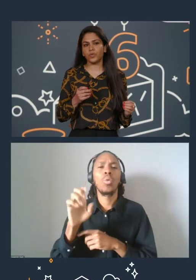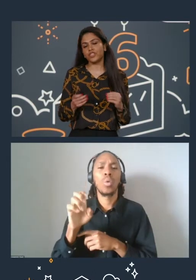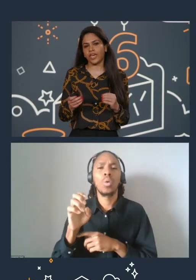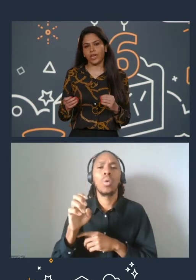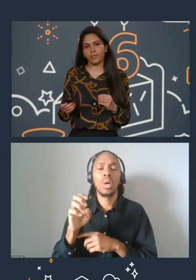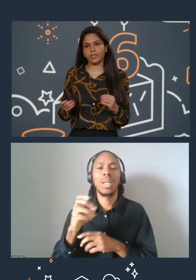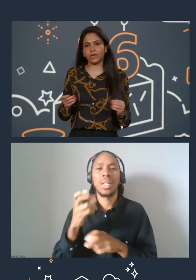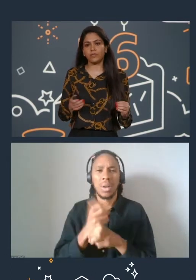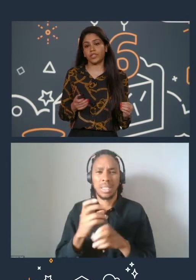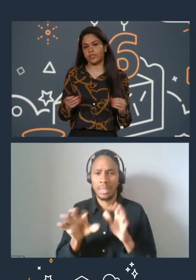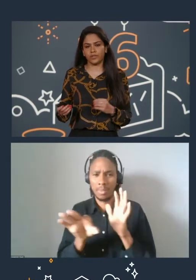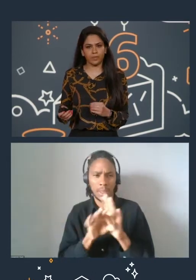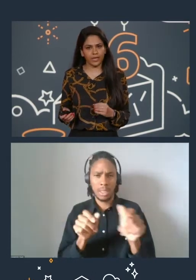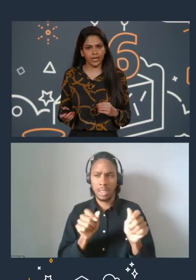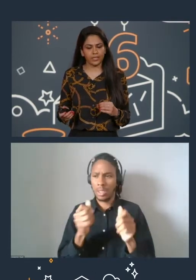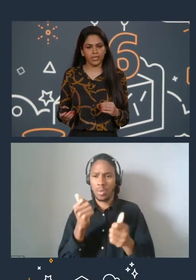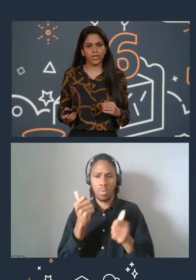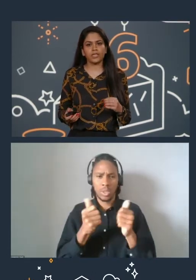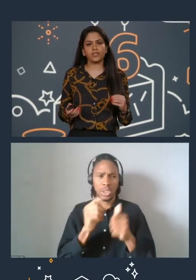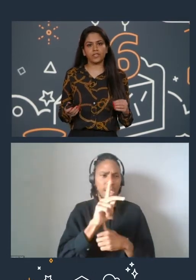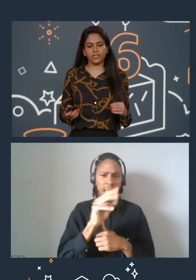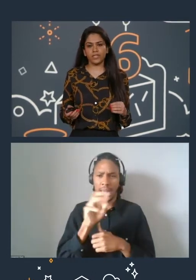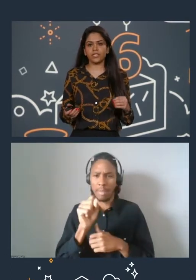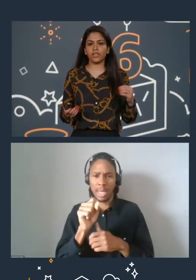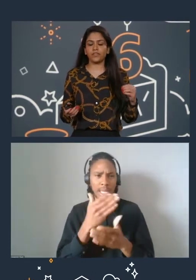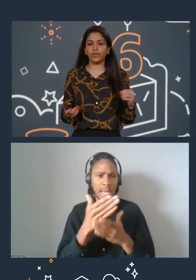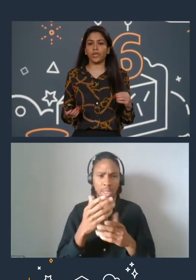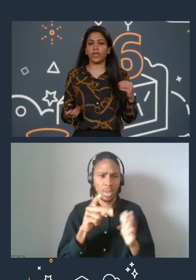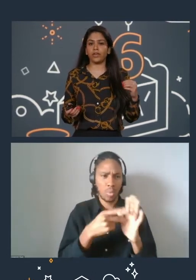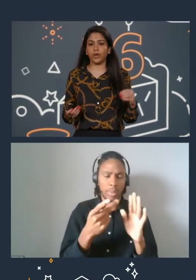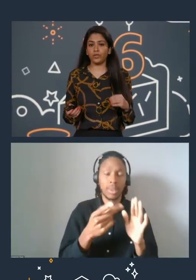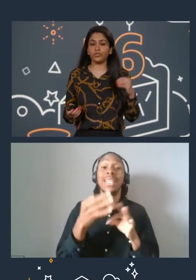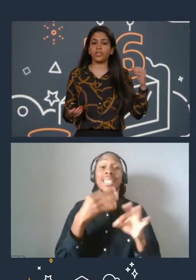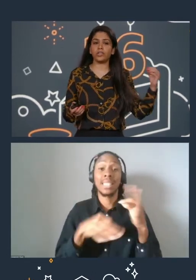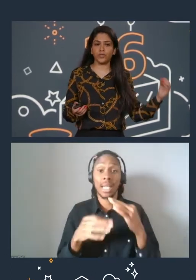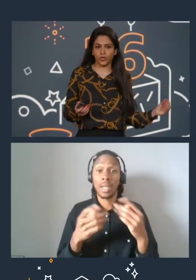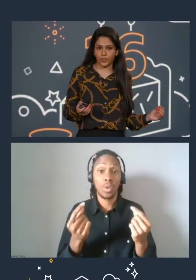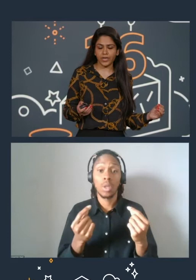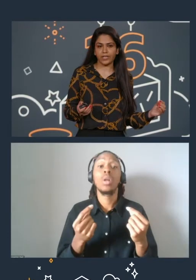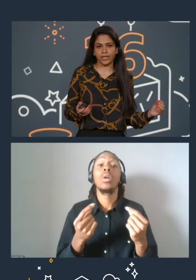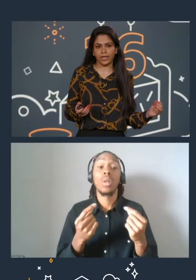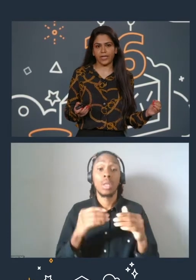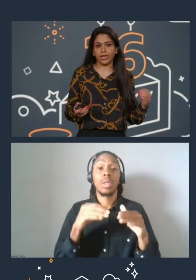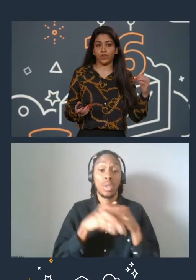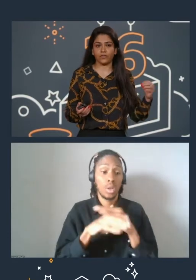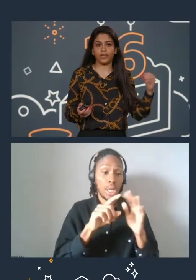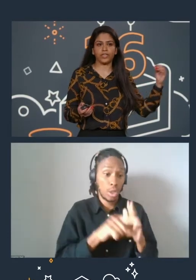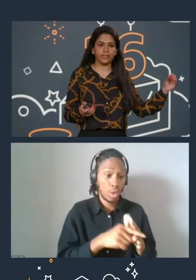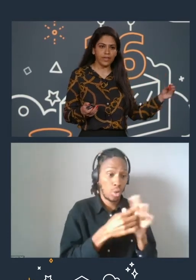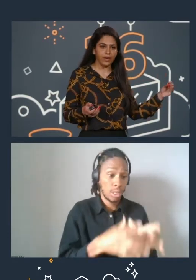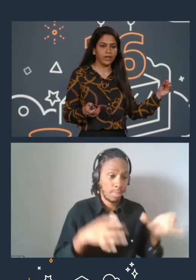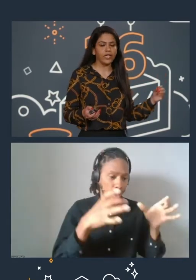which KMS objects to replicate. So instead, if you can go to the source bucket directly and configure it there,